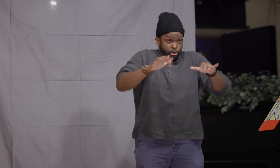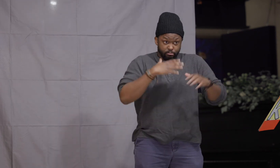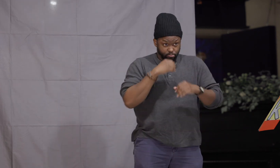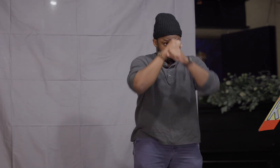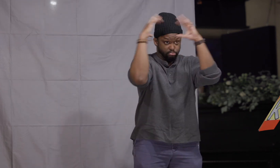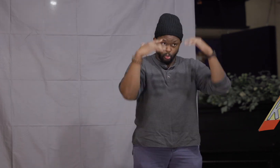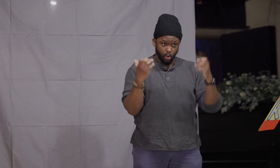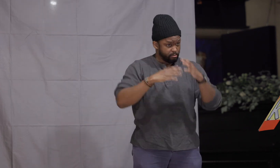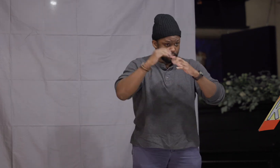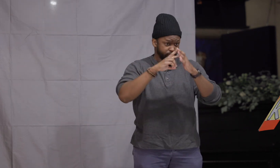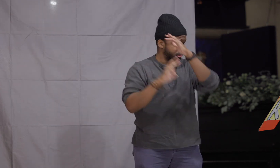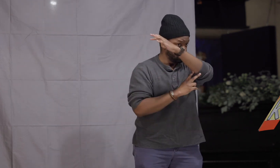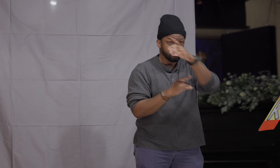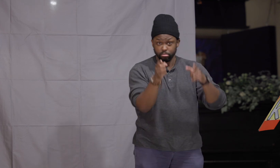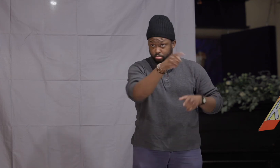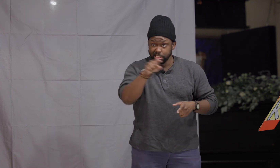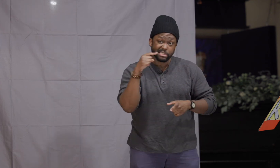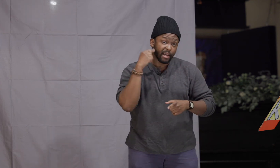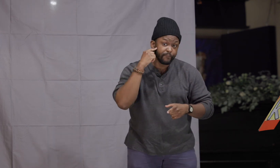I wanna be a bridge-builder between our community,